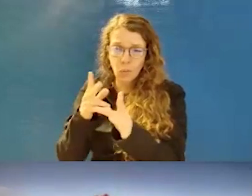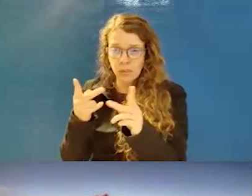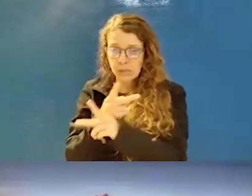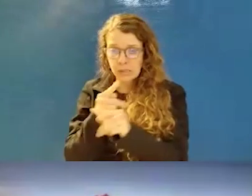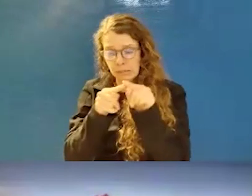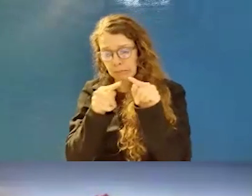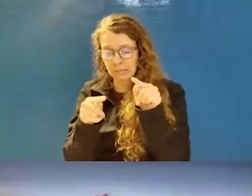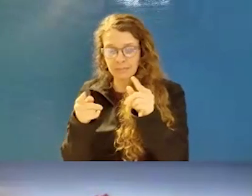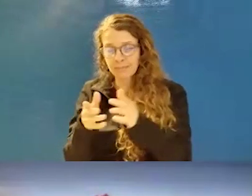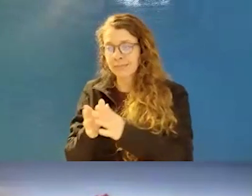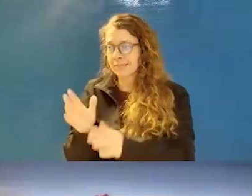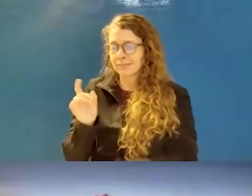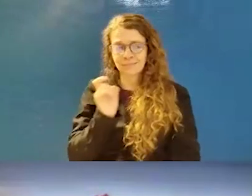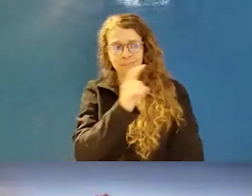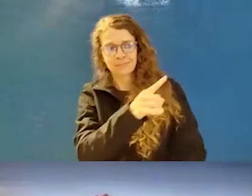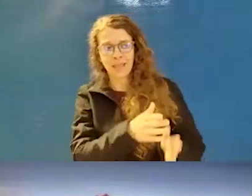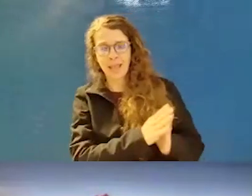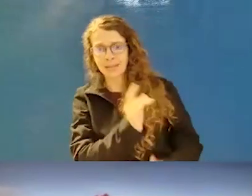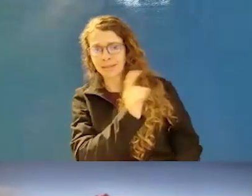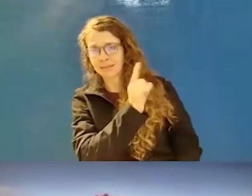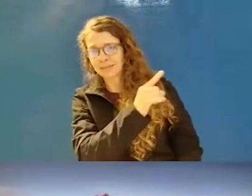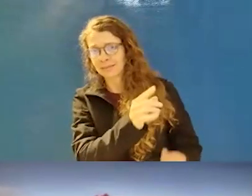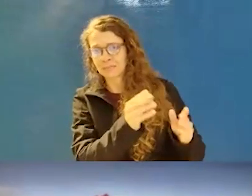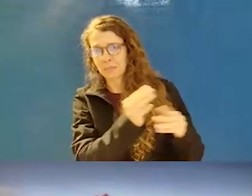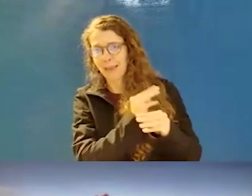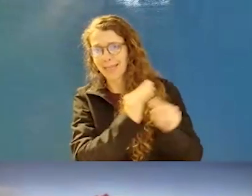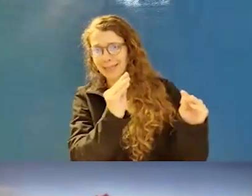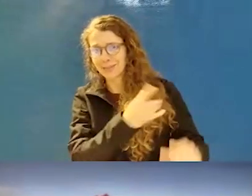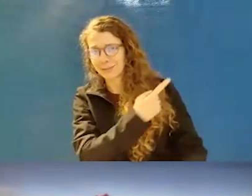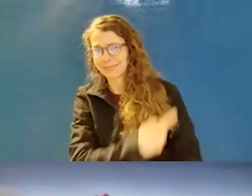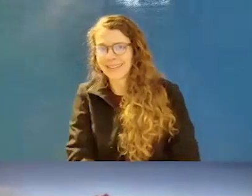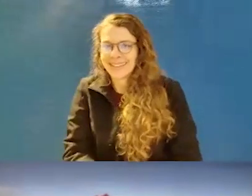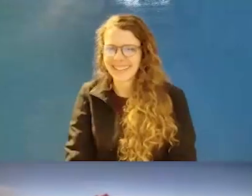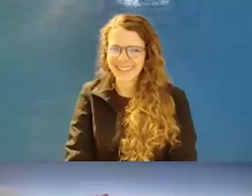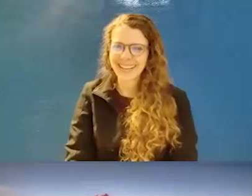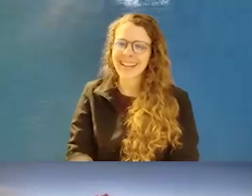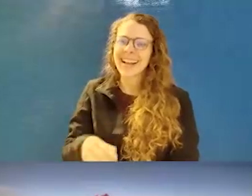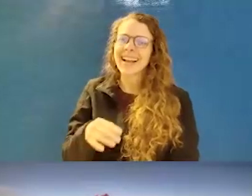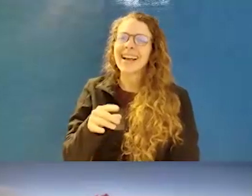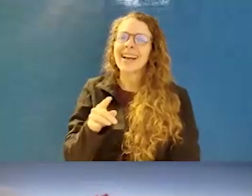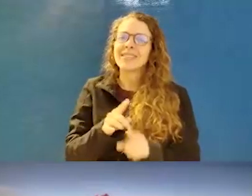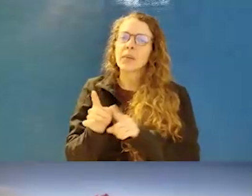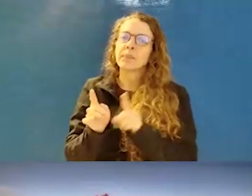I don't know, ask your math colleagues. And also look, on the RSI